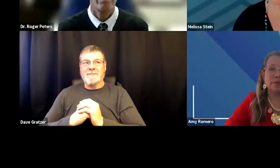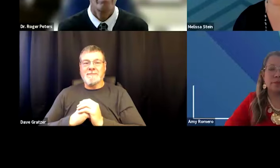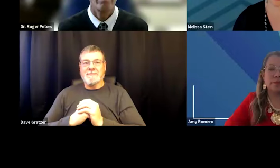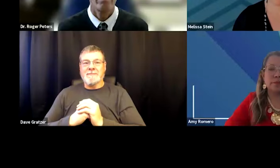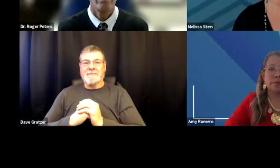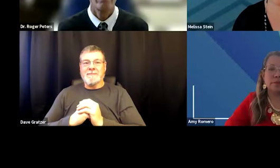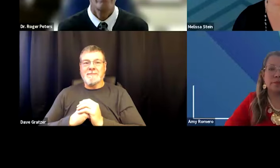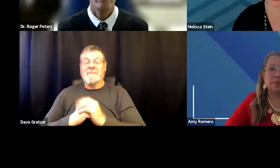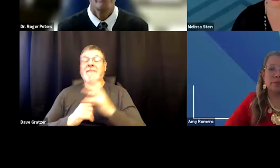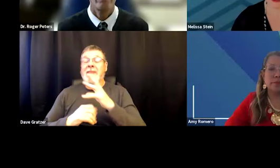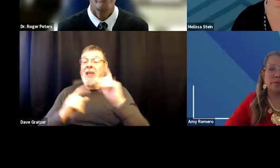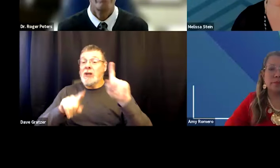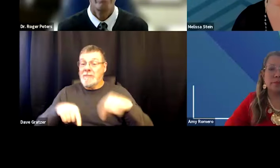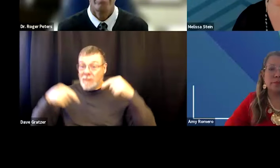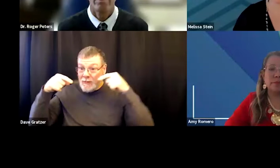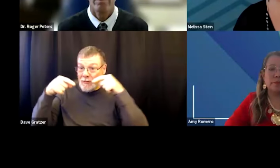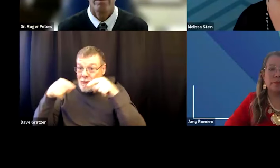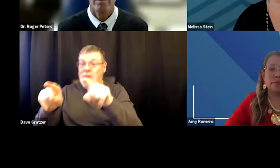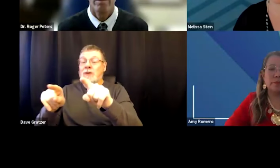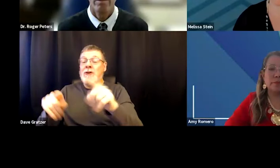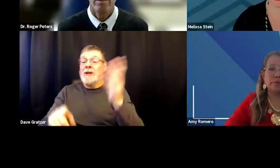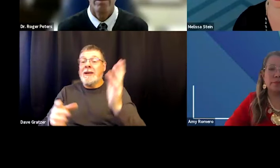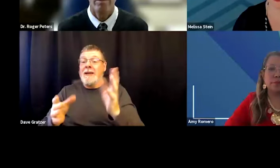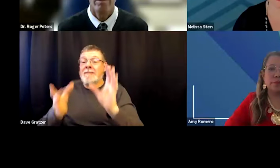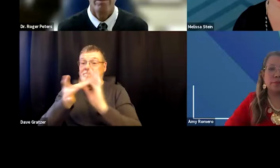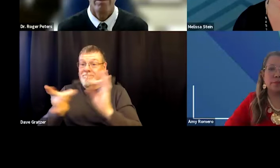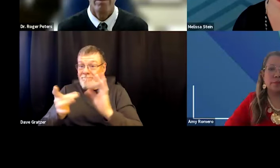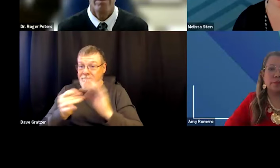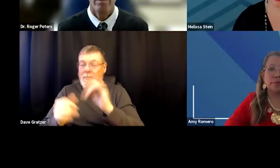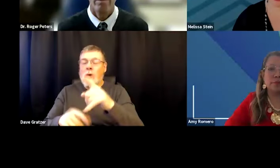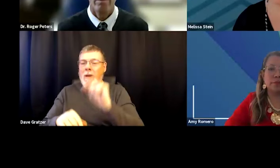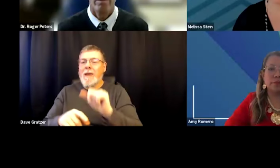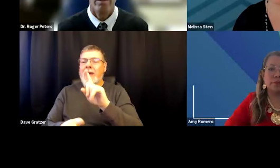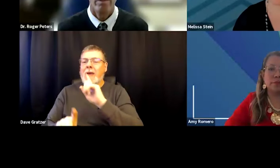And throughout our presentation, we welcome you to submit questions in the Q&A pod.